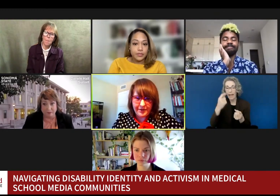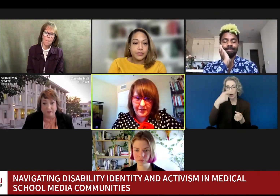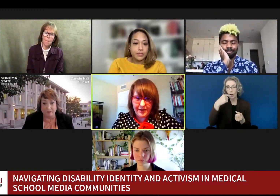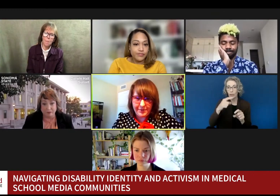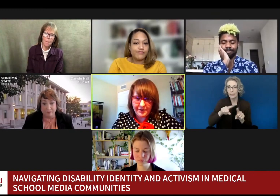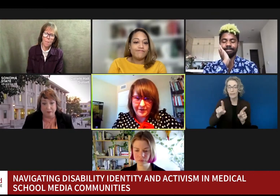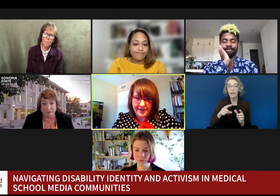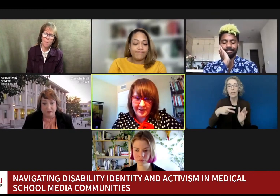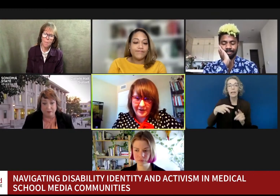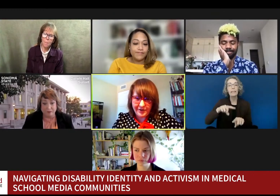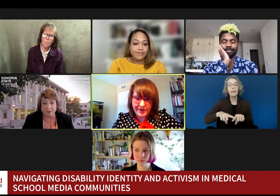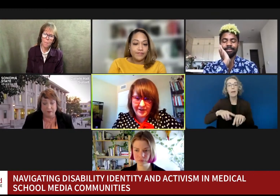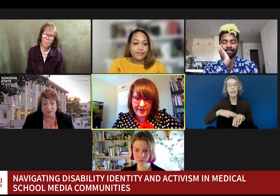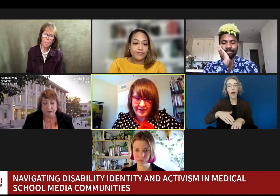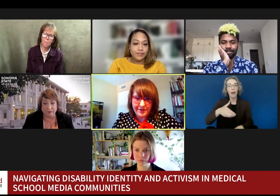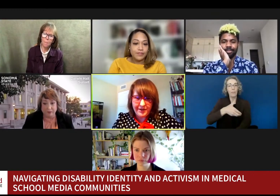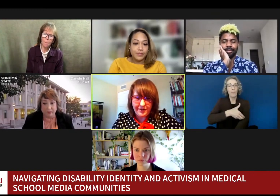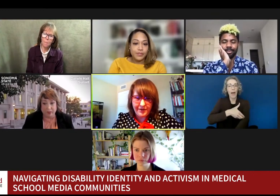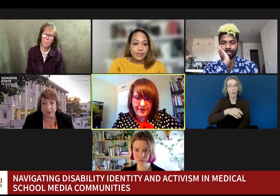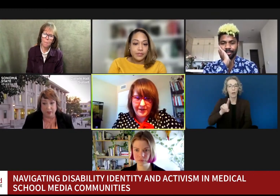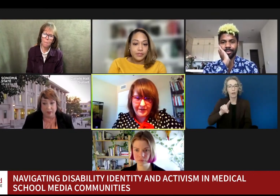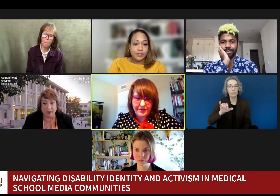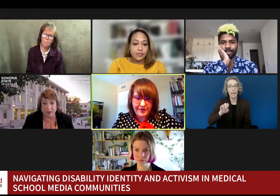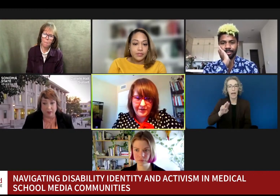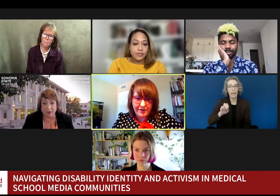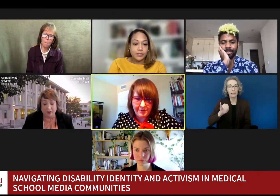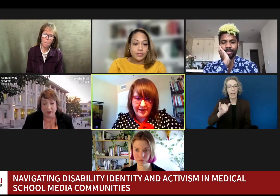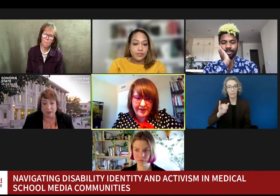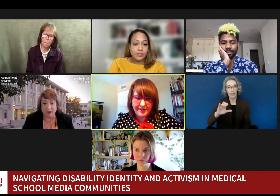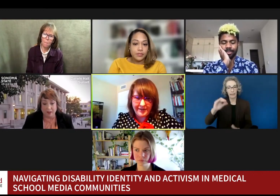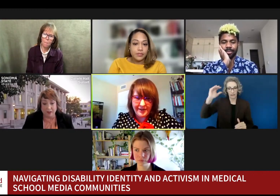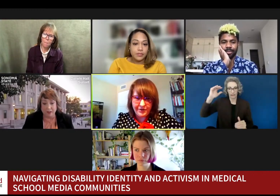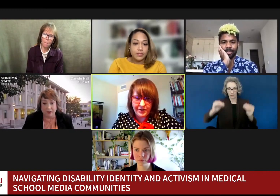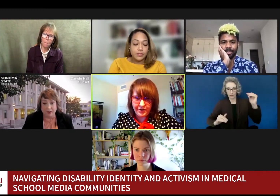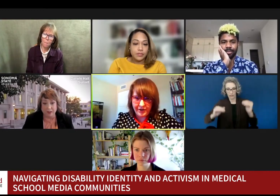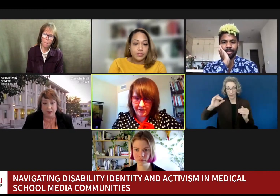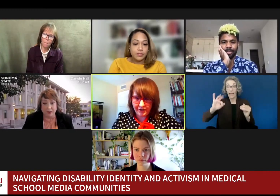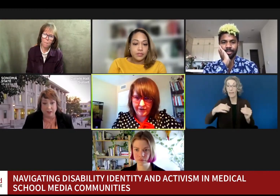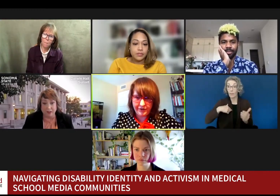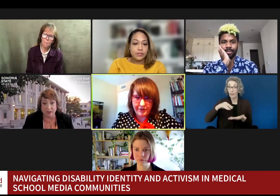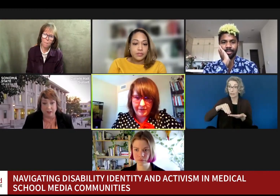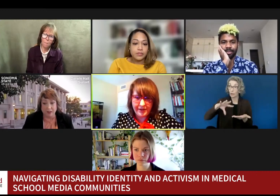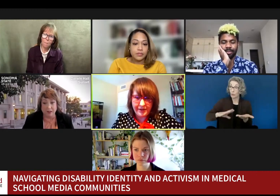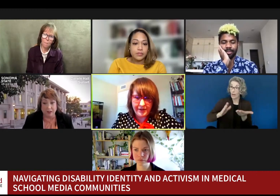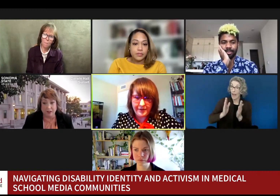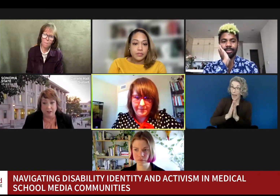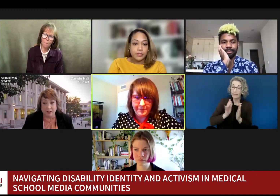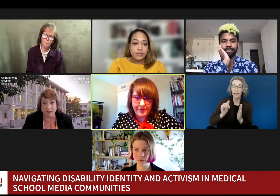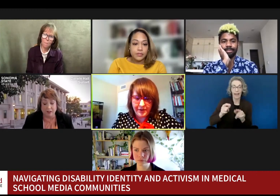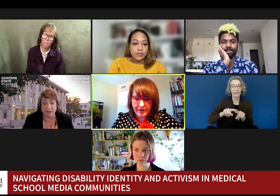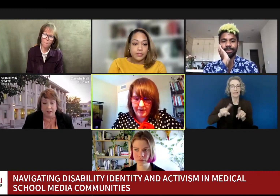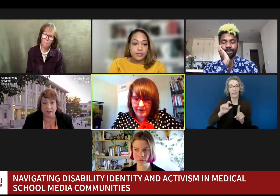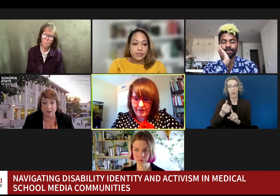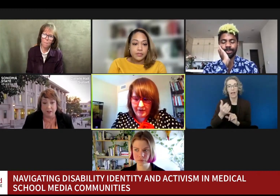So if I'm a student asking a question, that's a bit safer than a student demanding that you change your lectures or something.